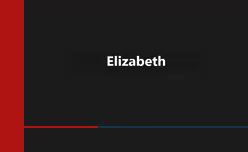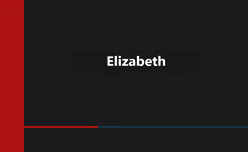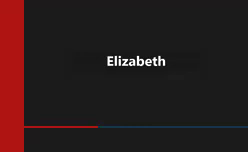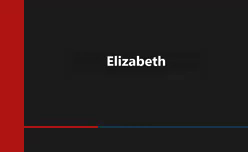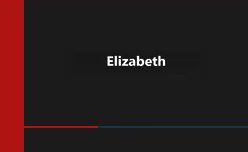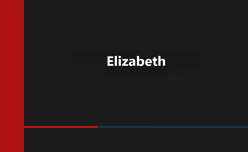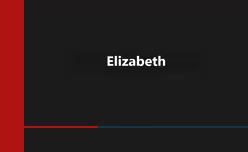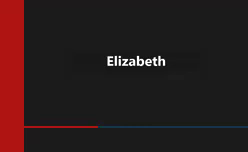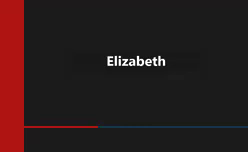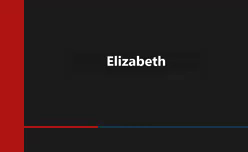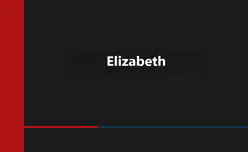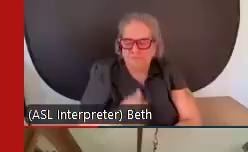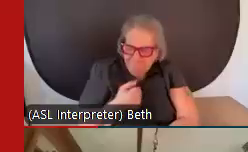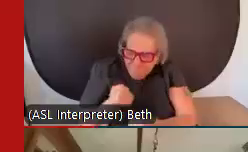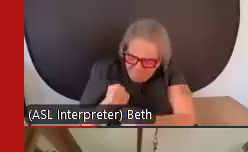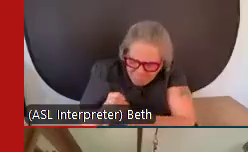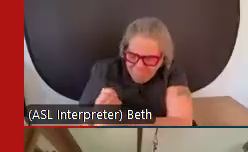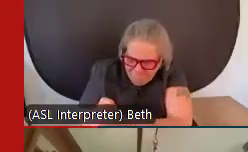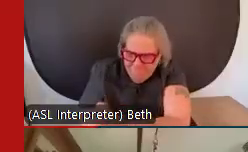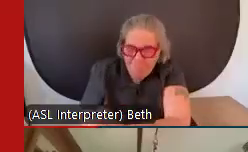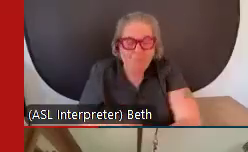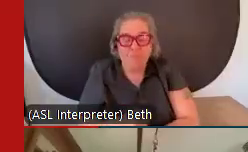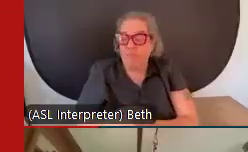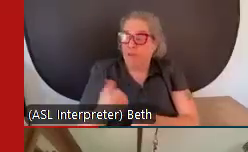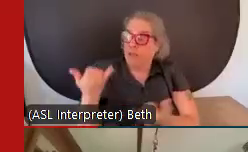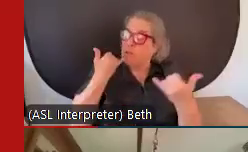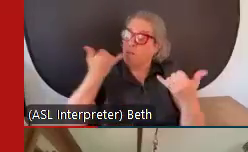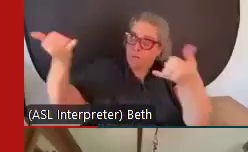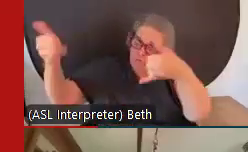And I remember the end of that call, she thanked me so much and really, it was just for listening.